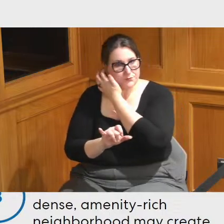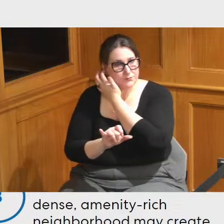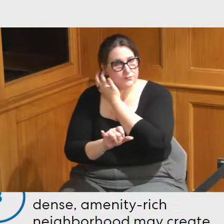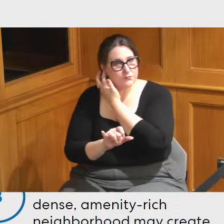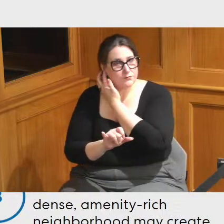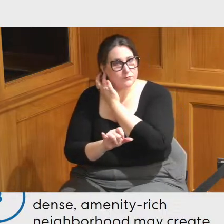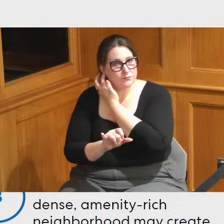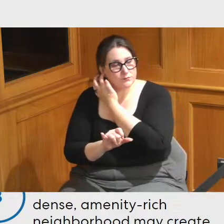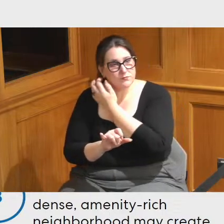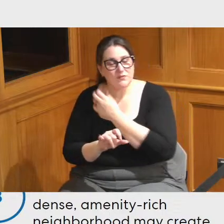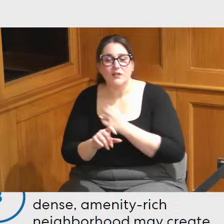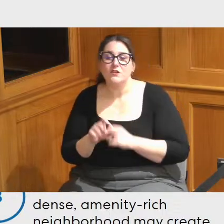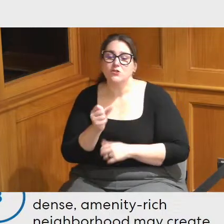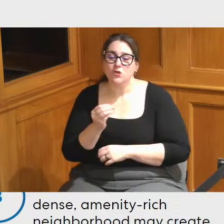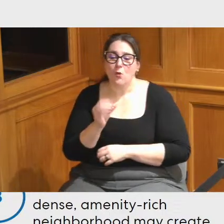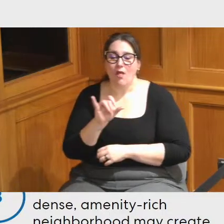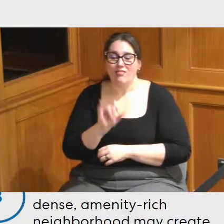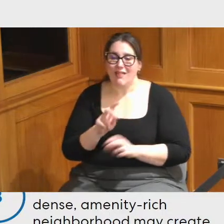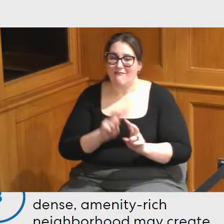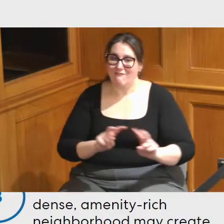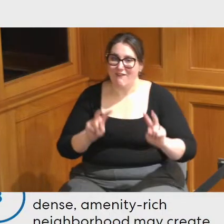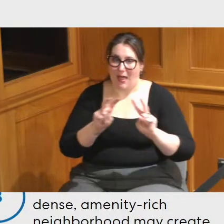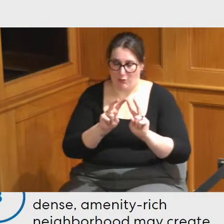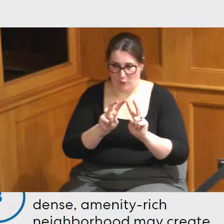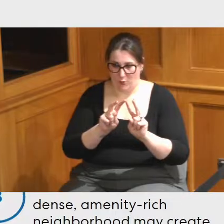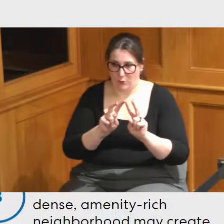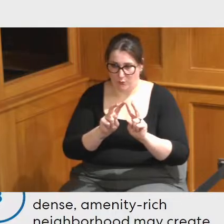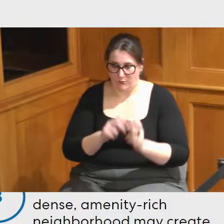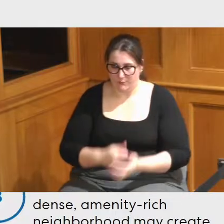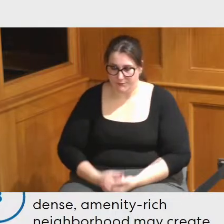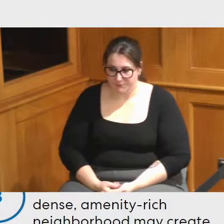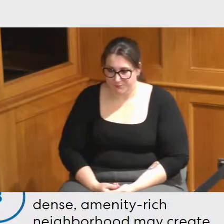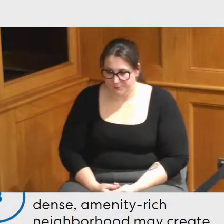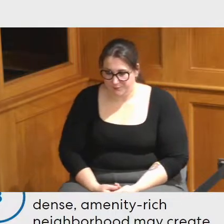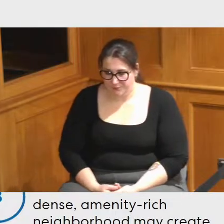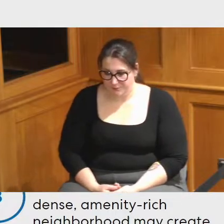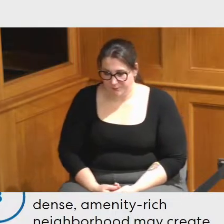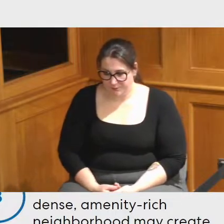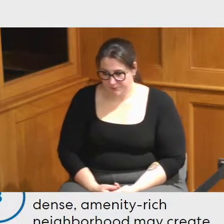enhance the value of those again the residential development because you're improving the sense